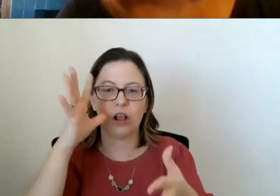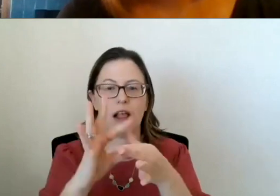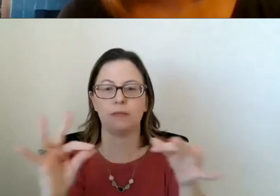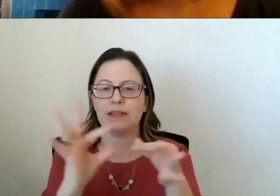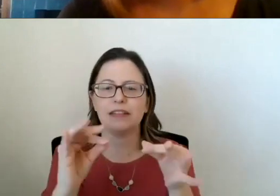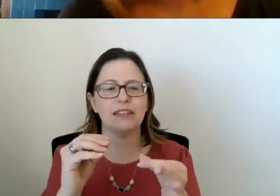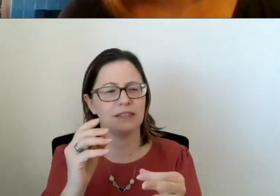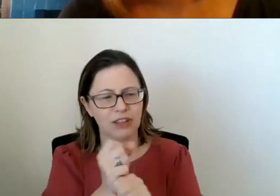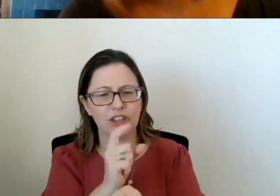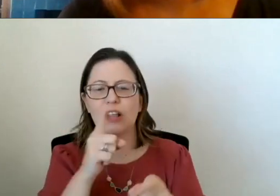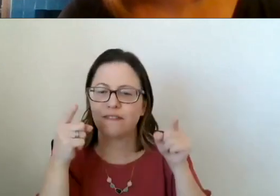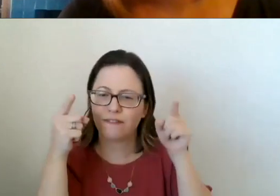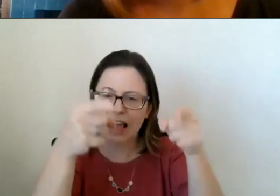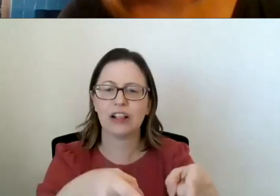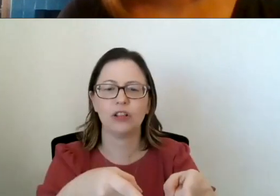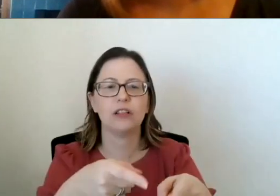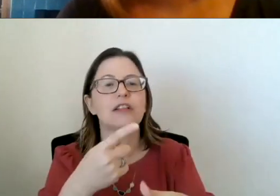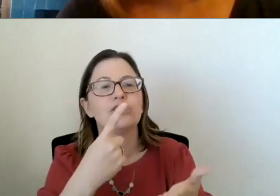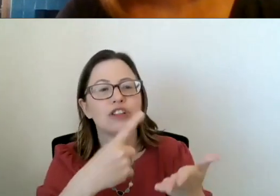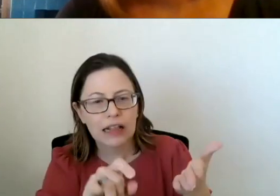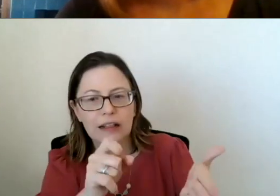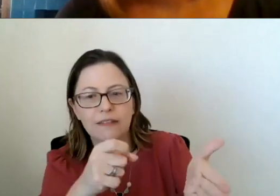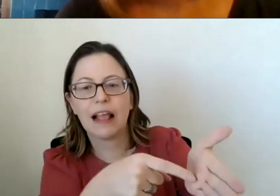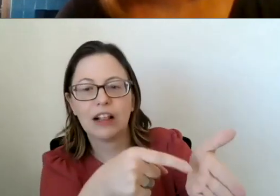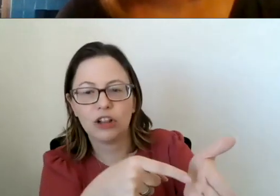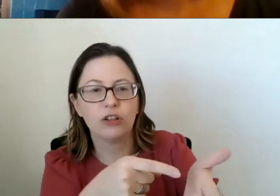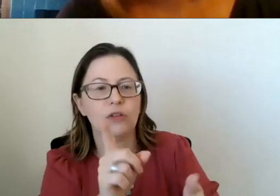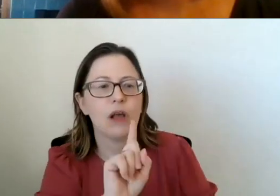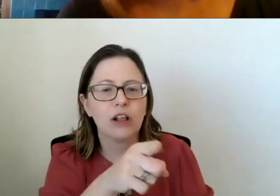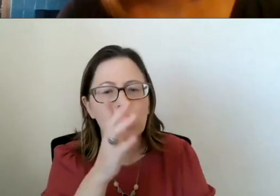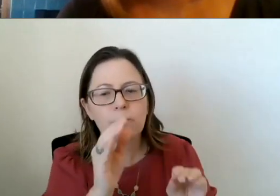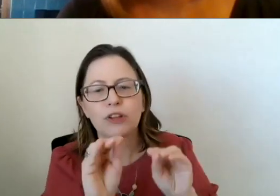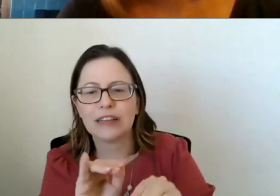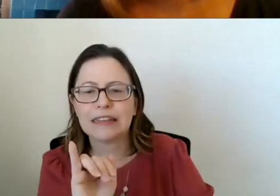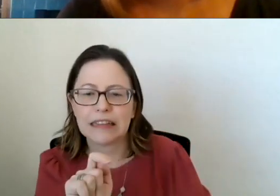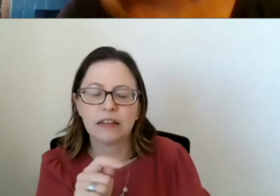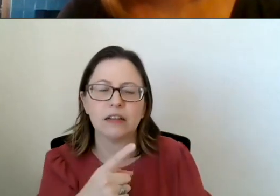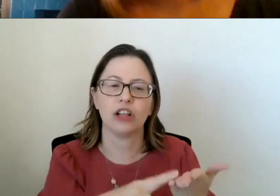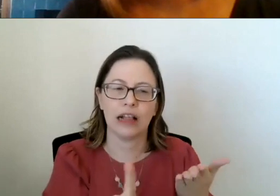IEP. It's very important that parents’ comments go into the IEP so the information is there.